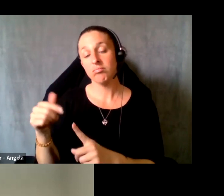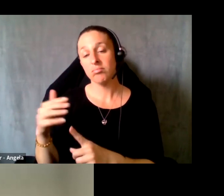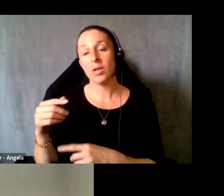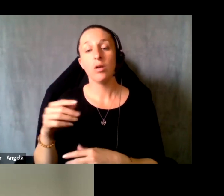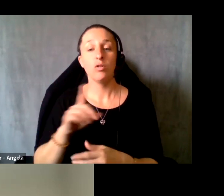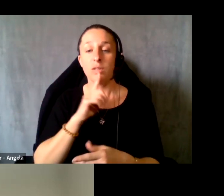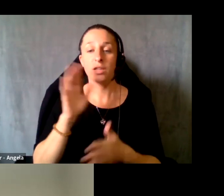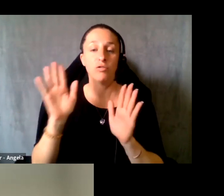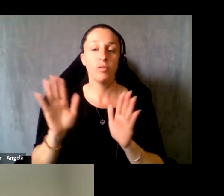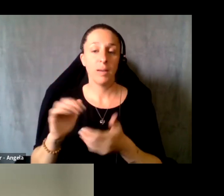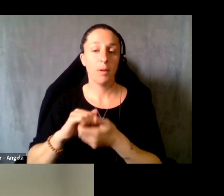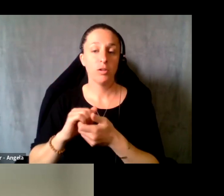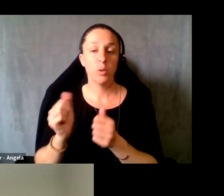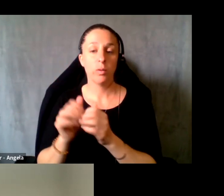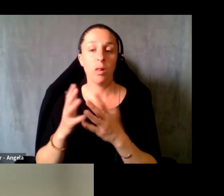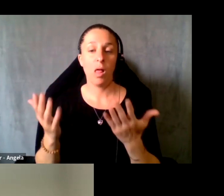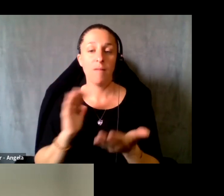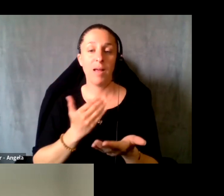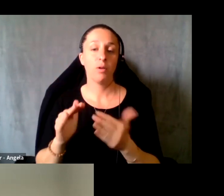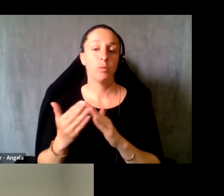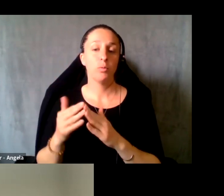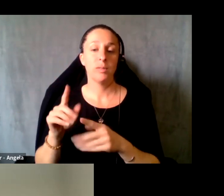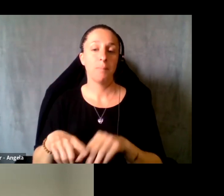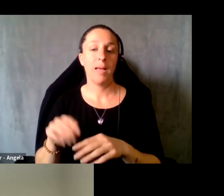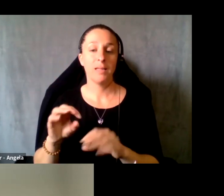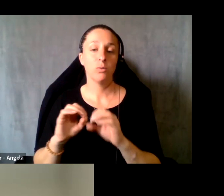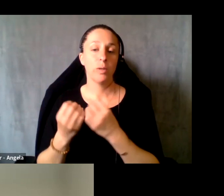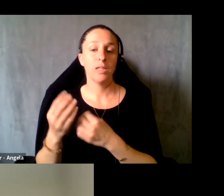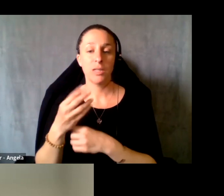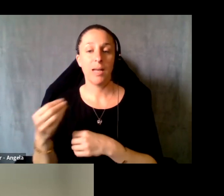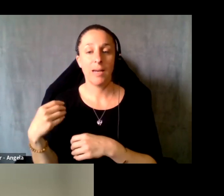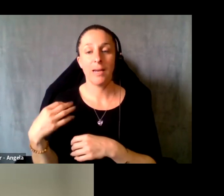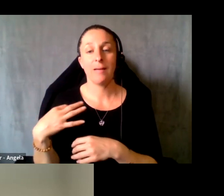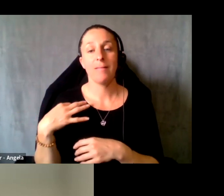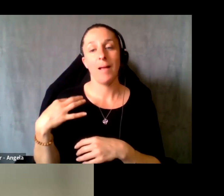with a lot of our community based organizations and application assistors to help our CalWorks